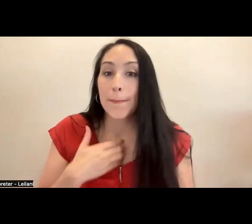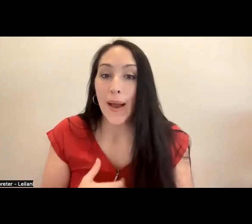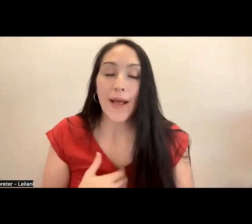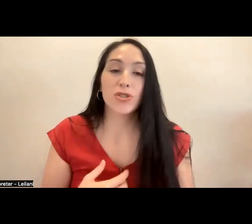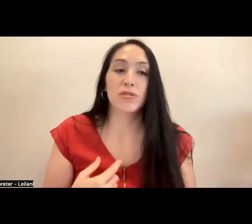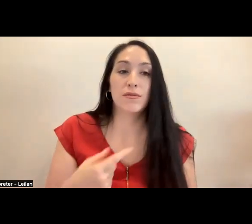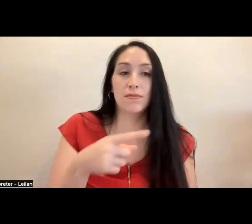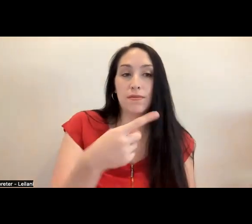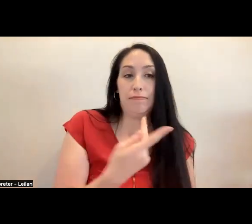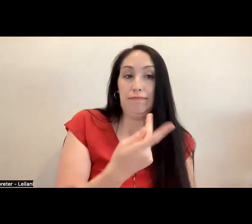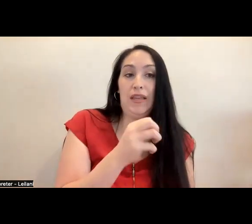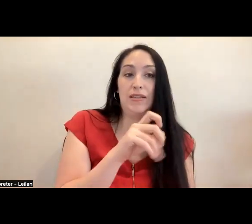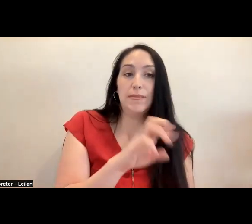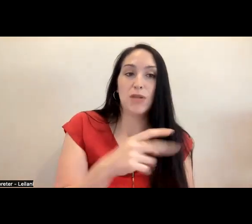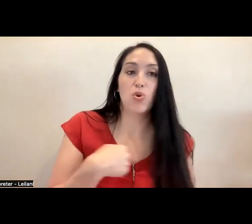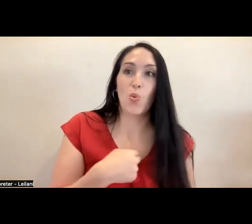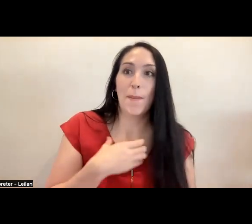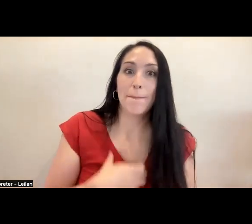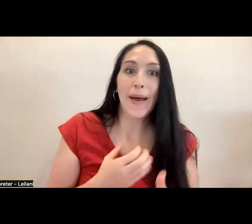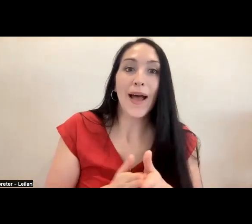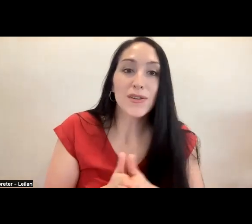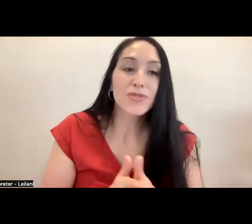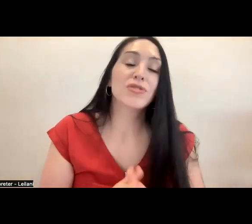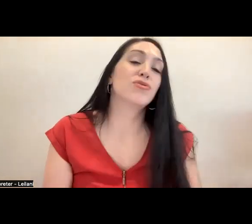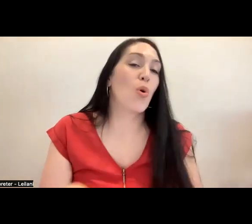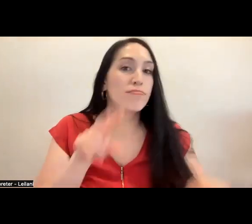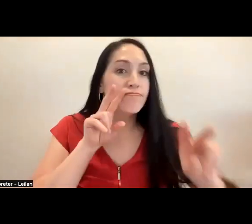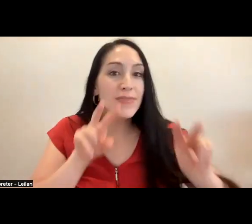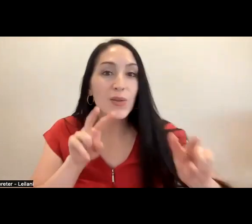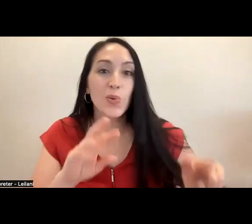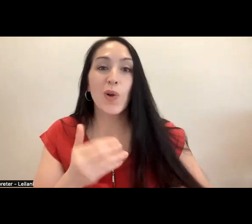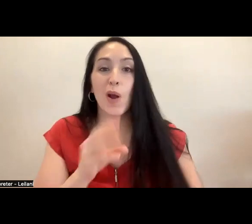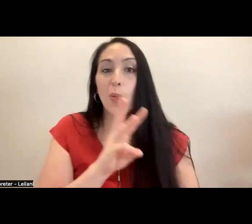12:03:03 Stay tuned to our website and social media. This will be posted on our Youtube